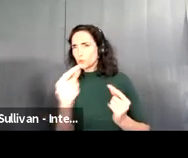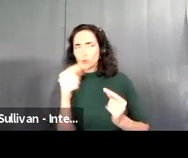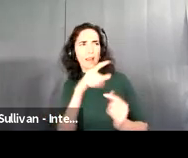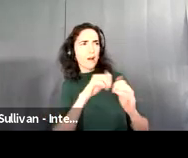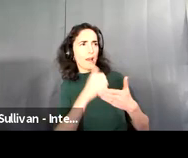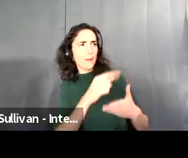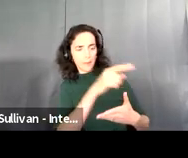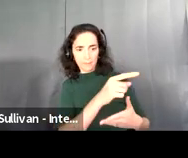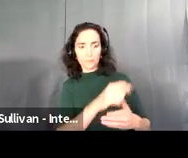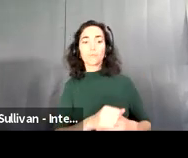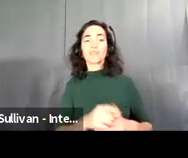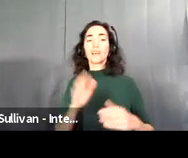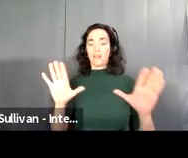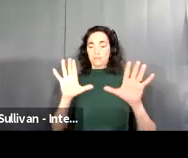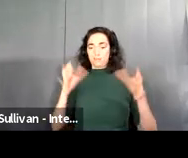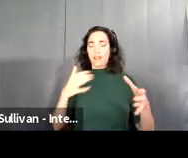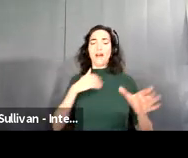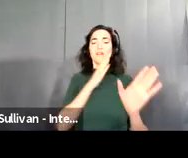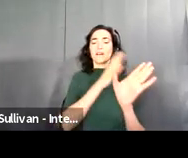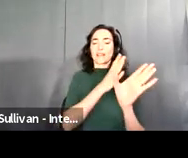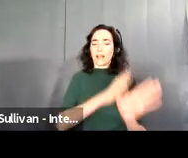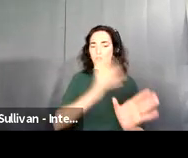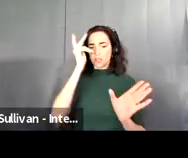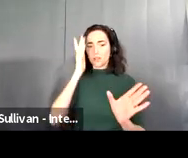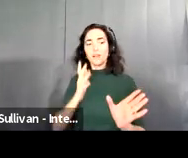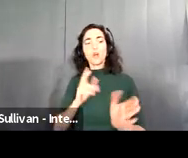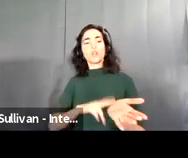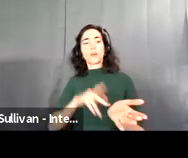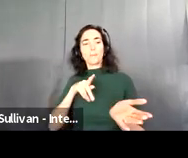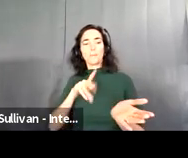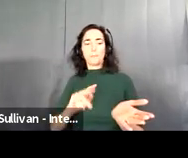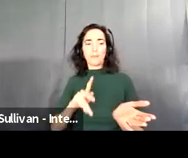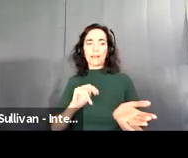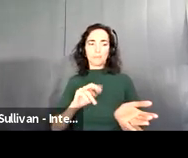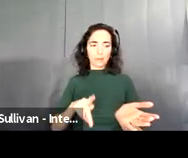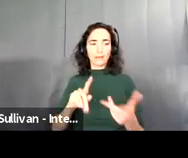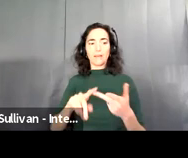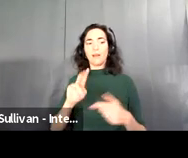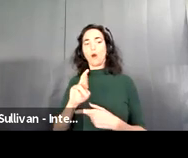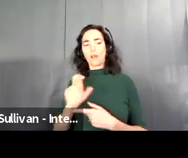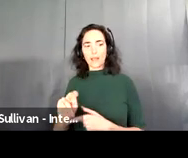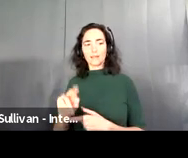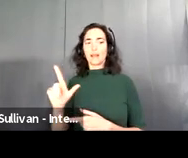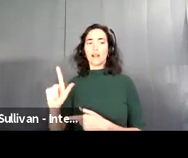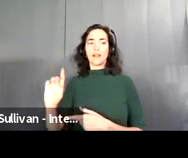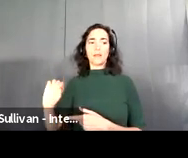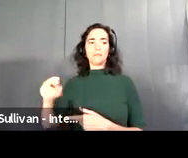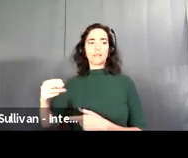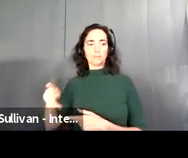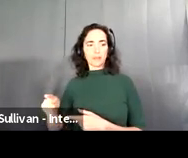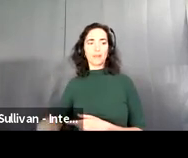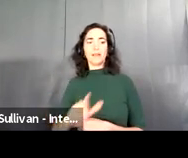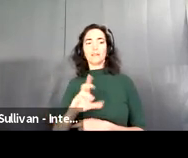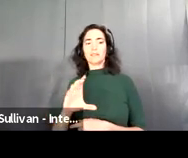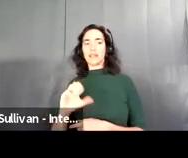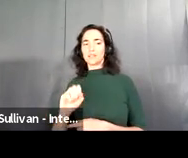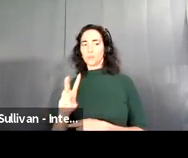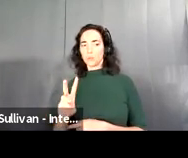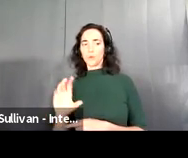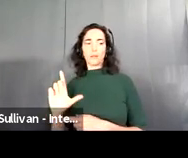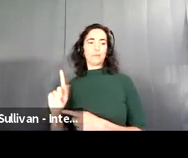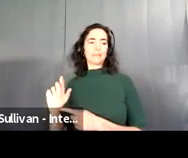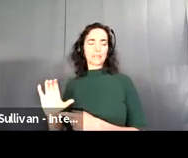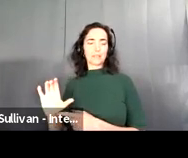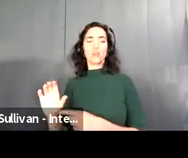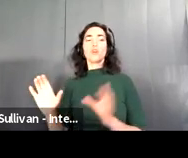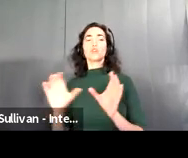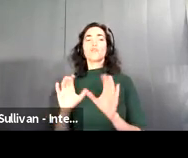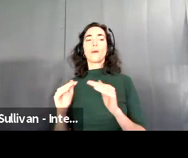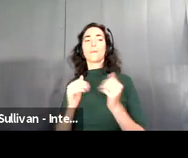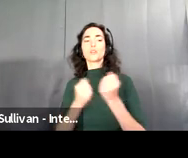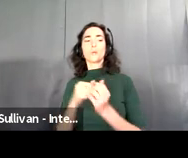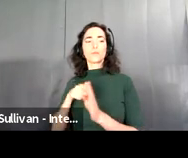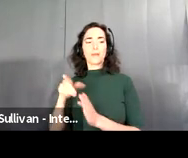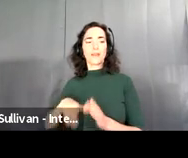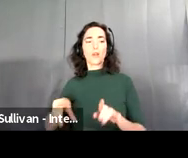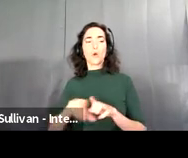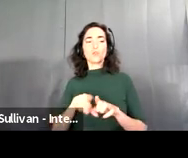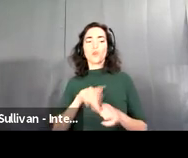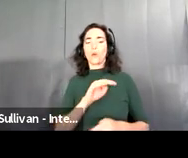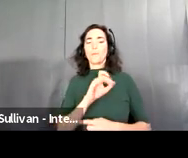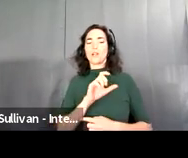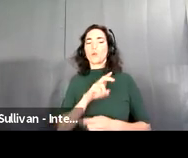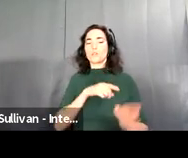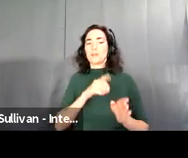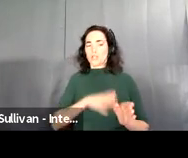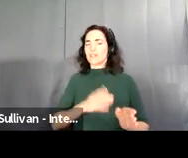So on this unit we have psychiatry psychiatric nurse practitioners origins lm HP so LCS them user LPC certified peer support specialist and then also million specialist.